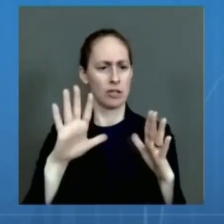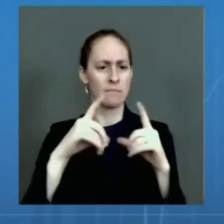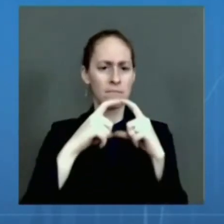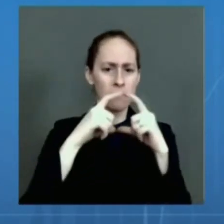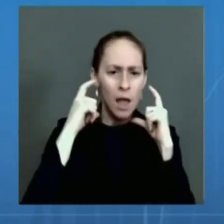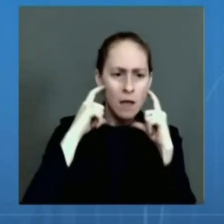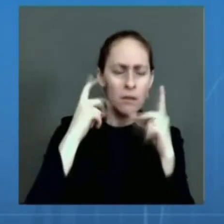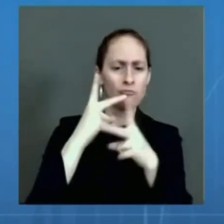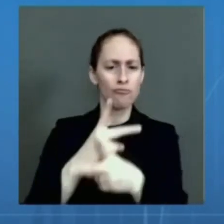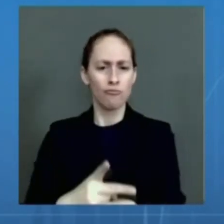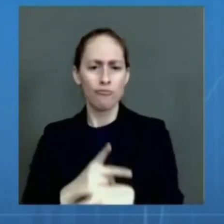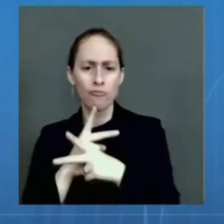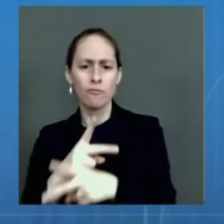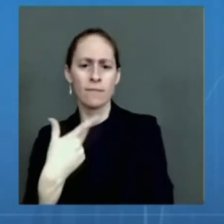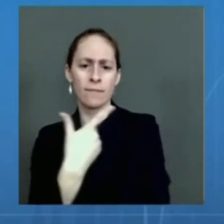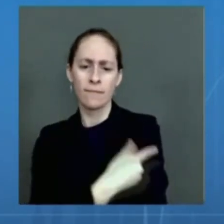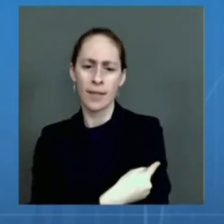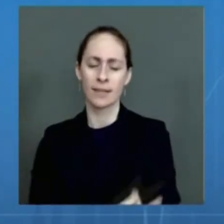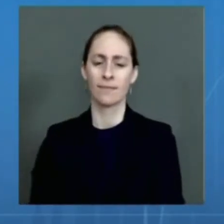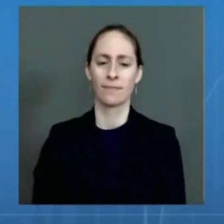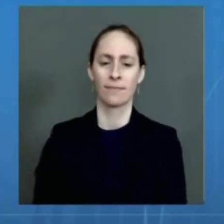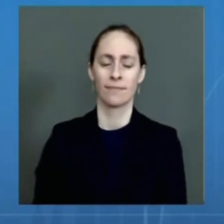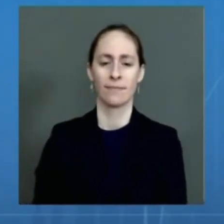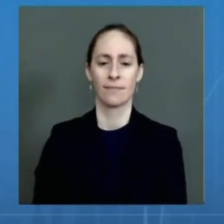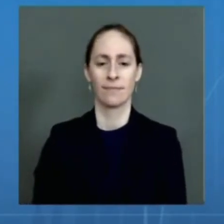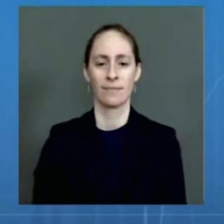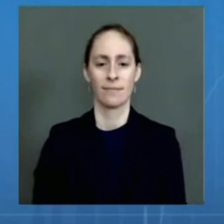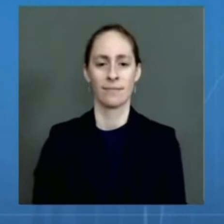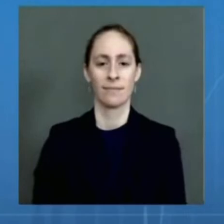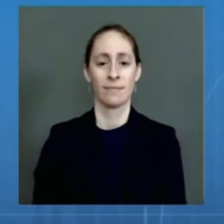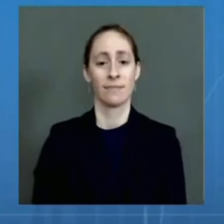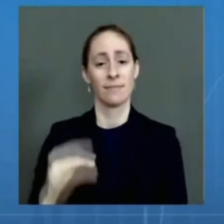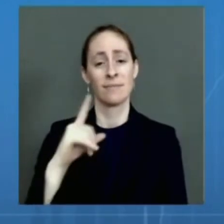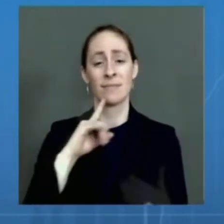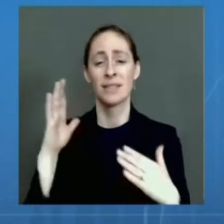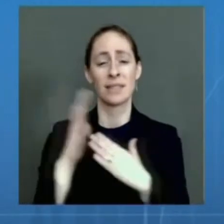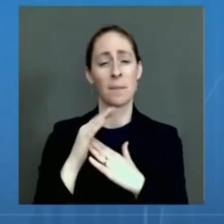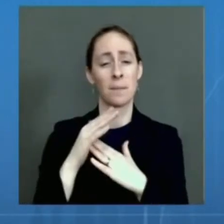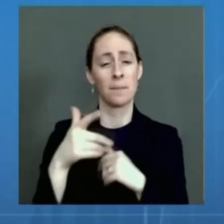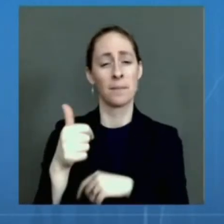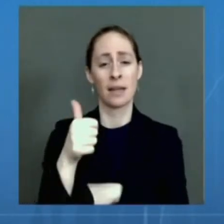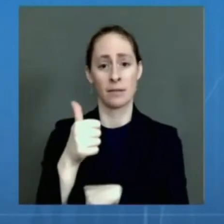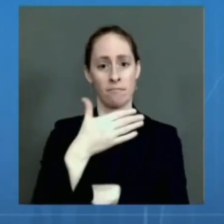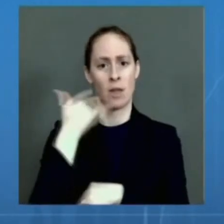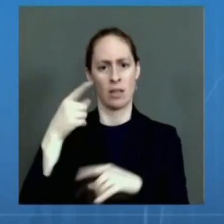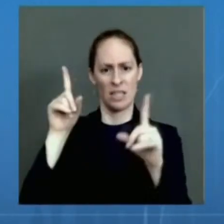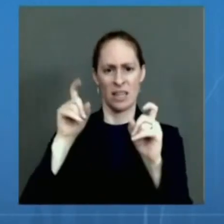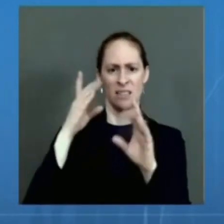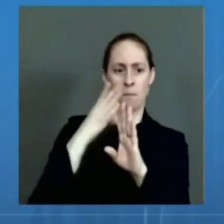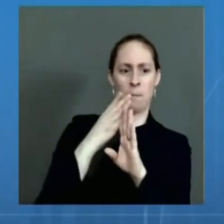EXTRA REASSURANCE AS WE HAVE MORE DISEASE IN THIS COUNTRY RIGHT NOW DO A TEST AND MAKE